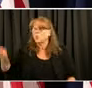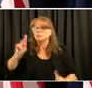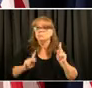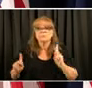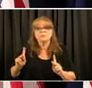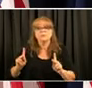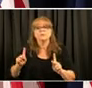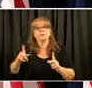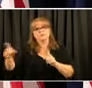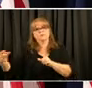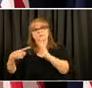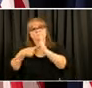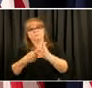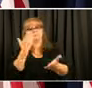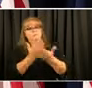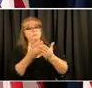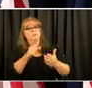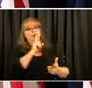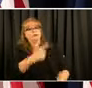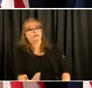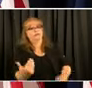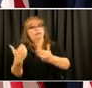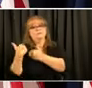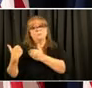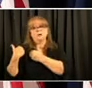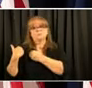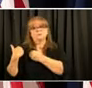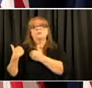and save lives you know the key to our success against the virus is really